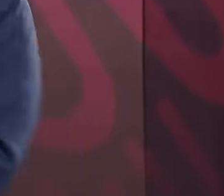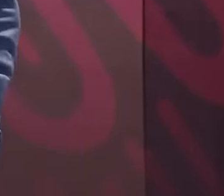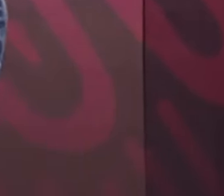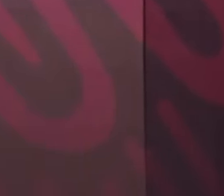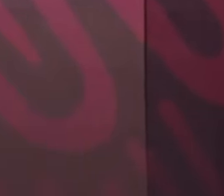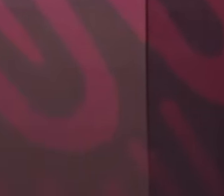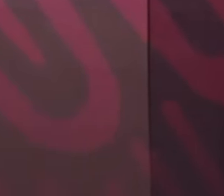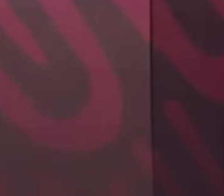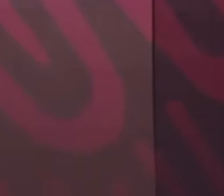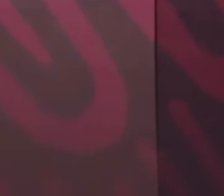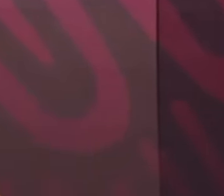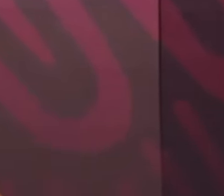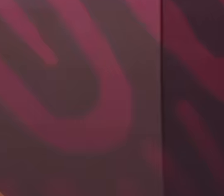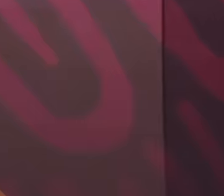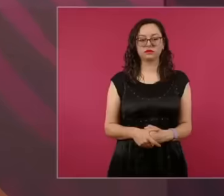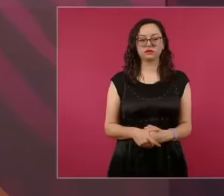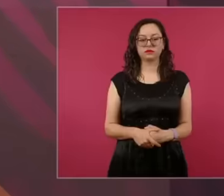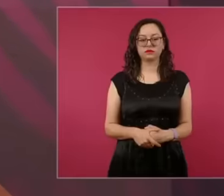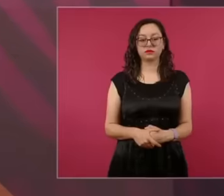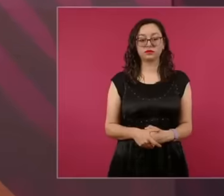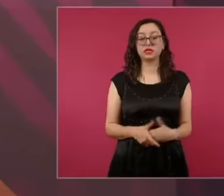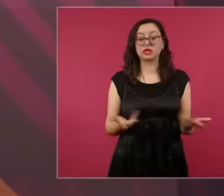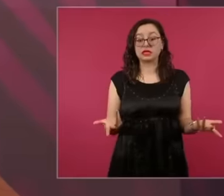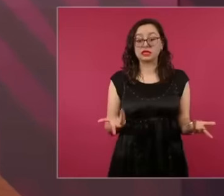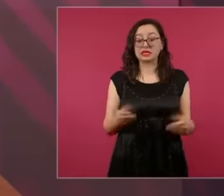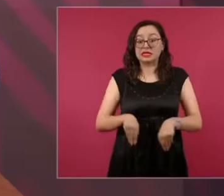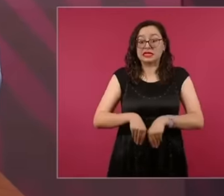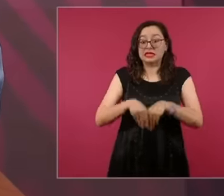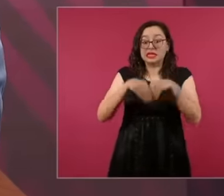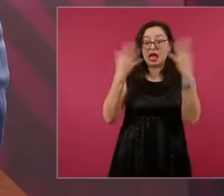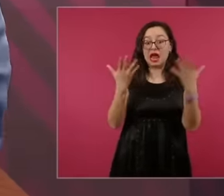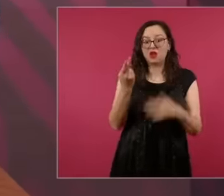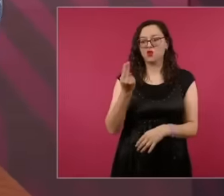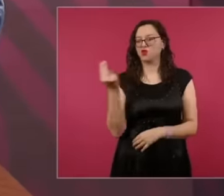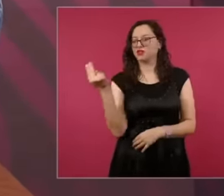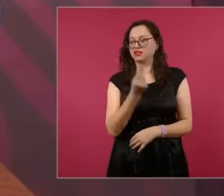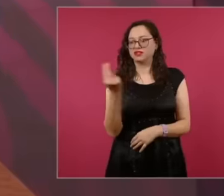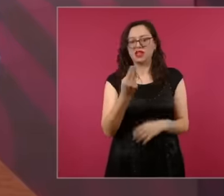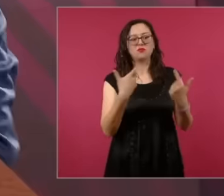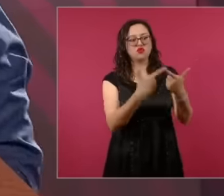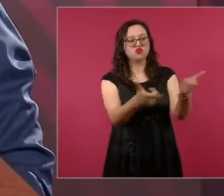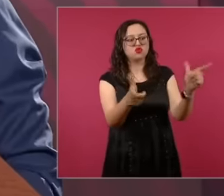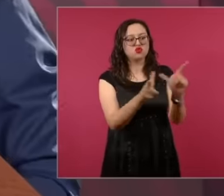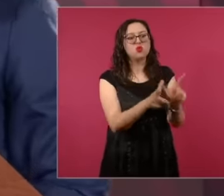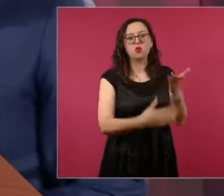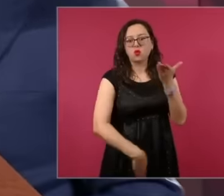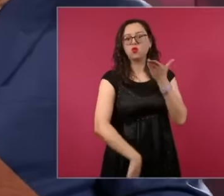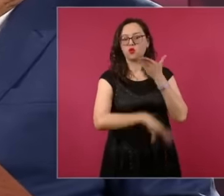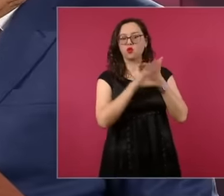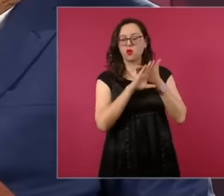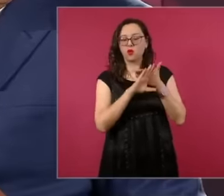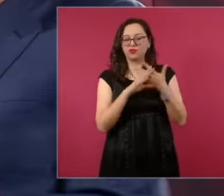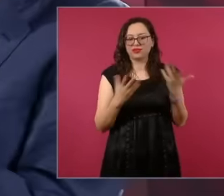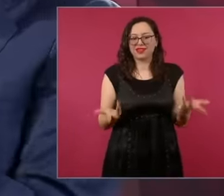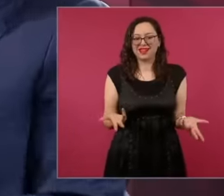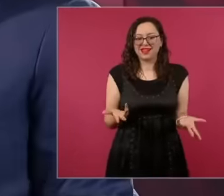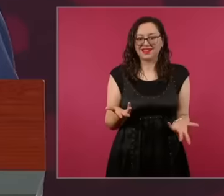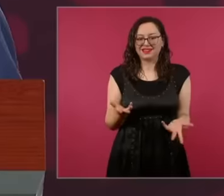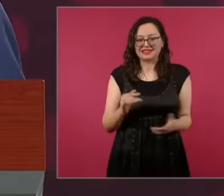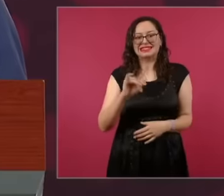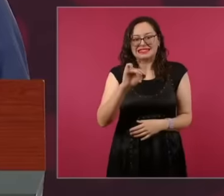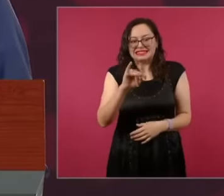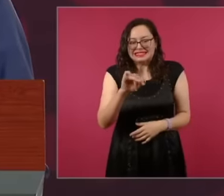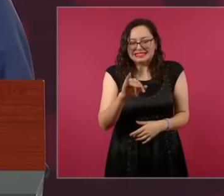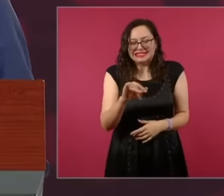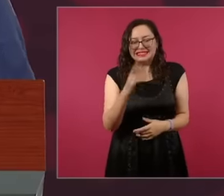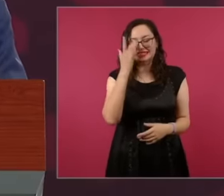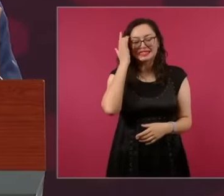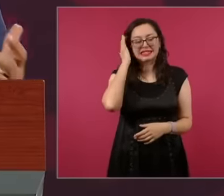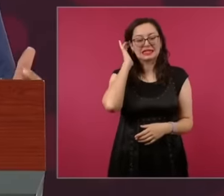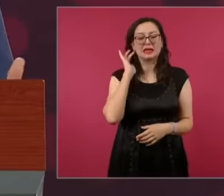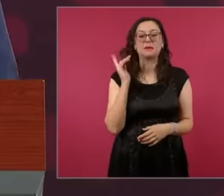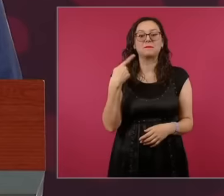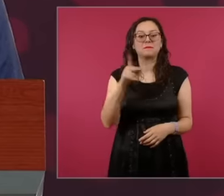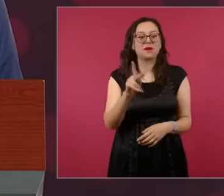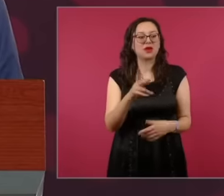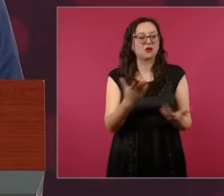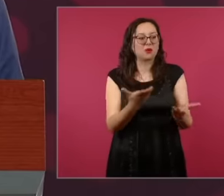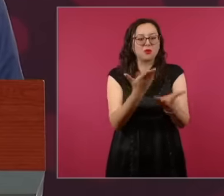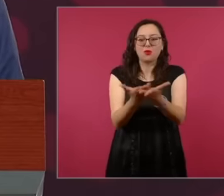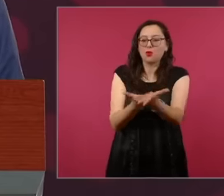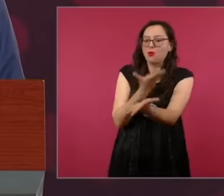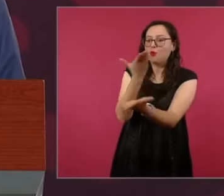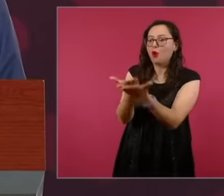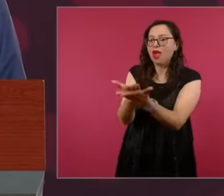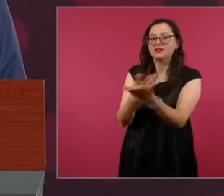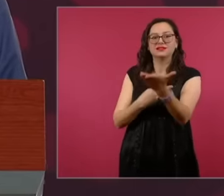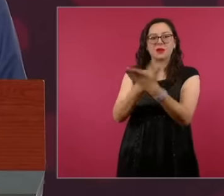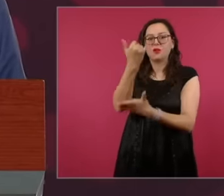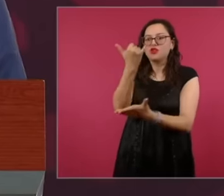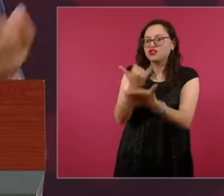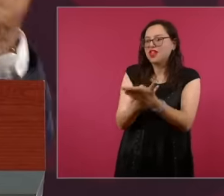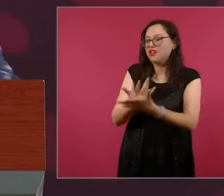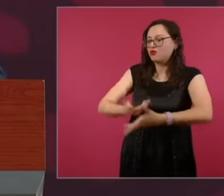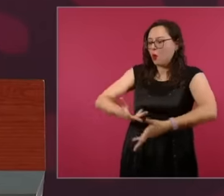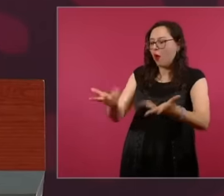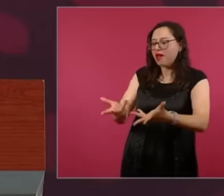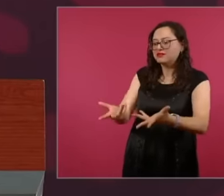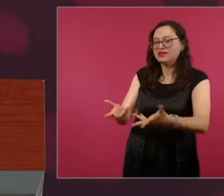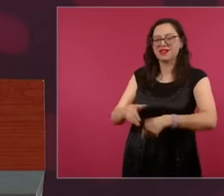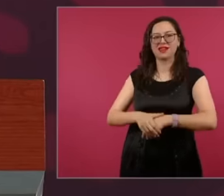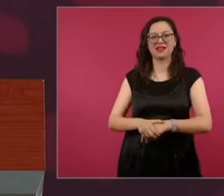it presents. their project their action program what did they do throughout the